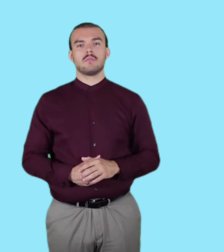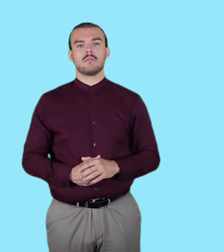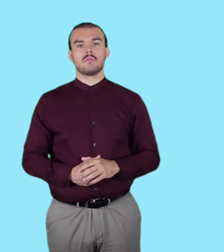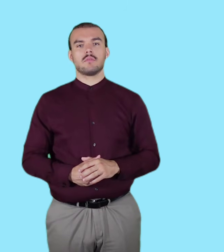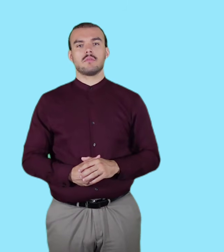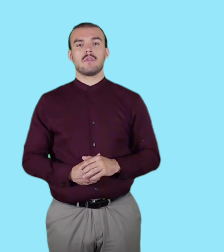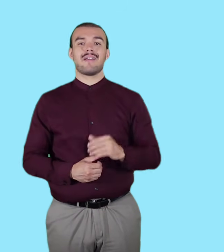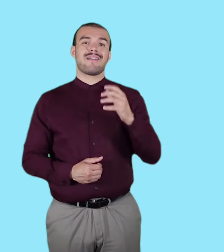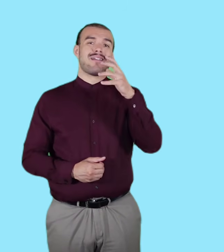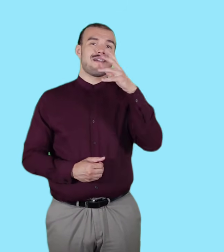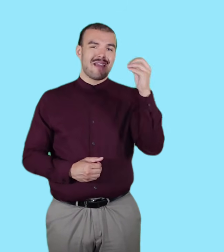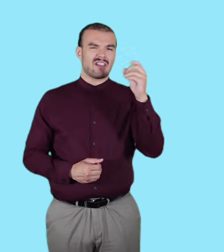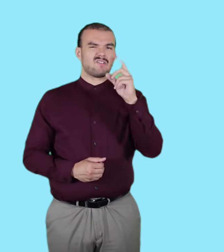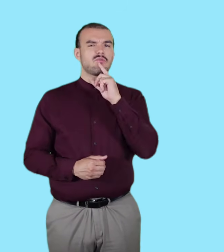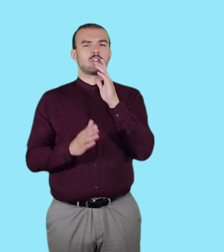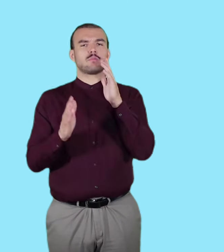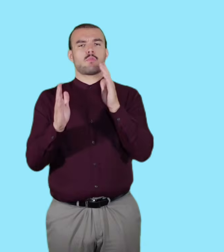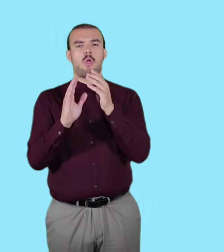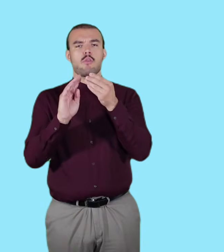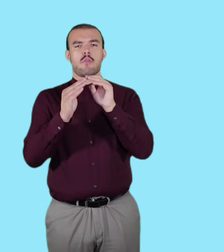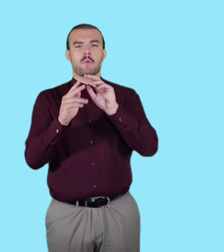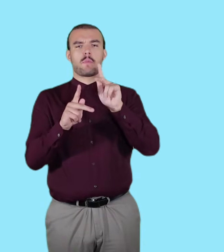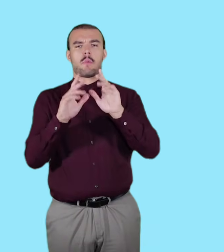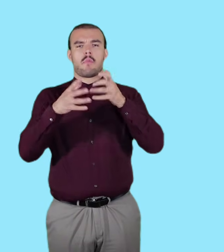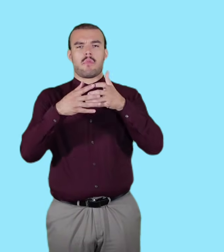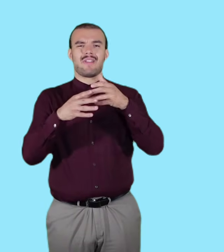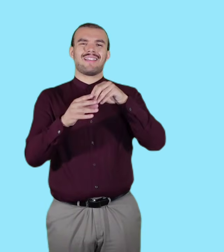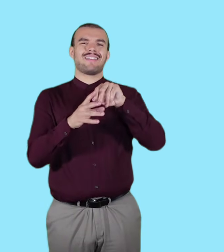and a small number of people in Tennessee.